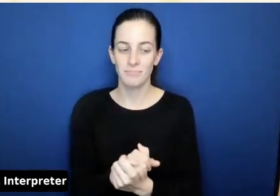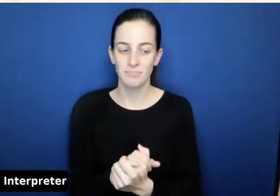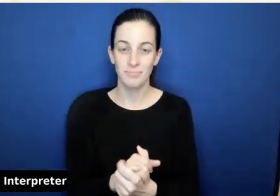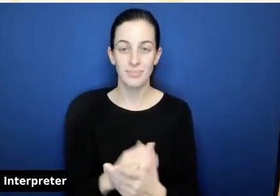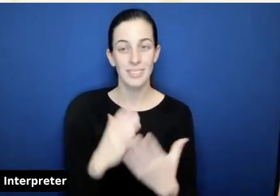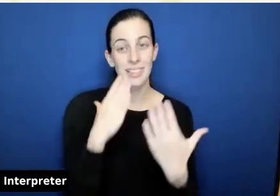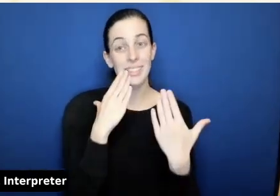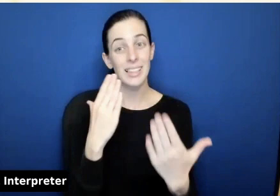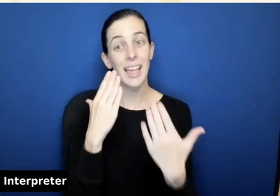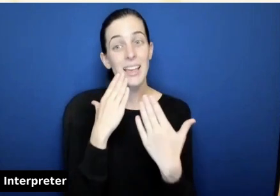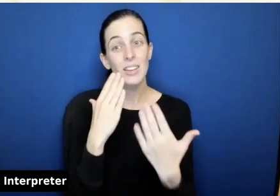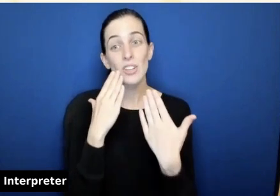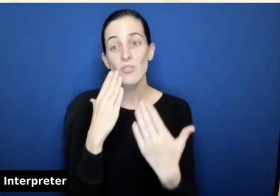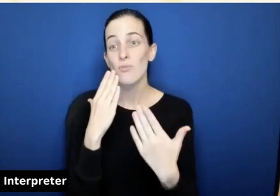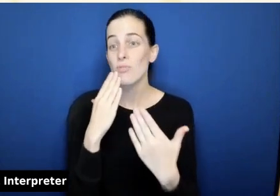Thank you for joining me in this session.